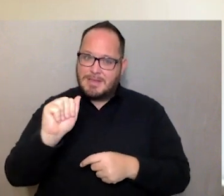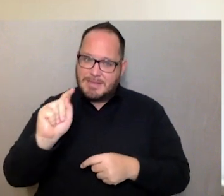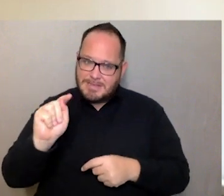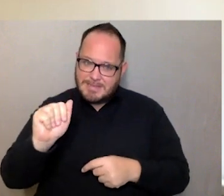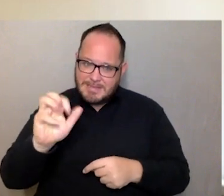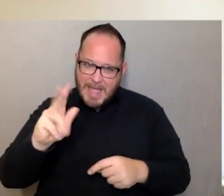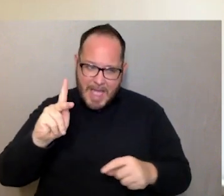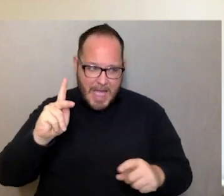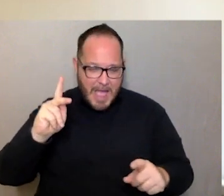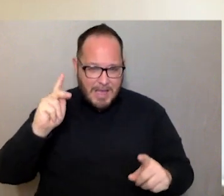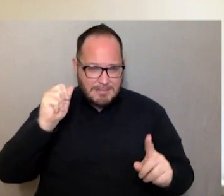ATTACK TO DISENFRANCHISE AND INTIMIDATE IMMIGRANTS AND PEOPLE